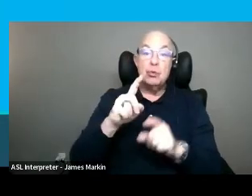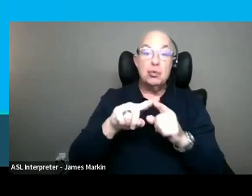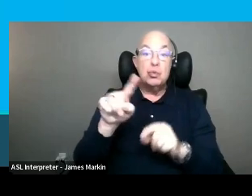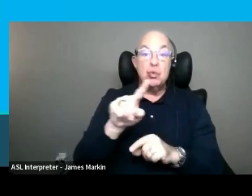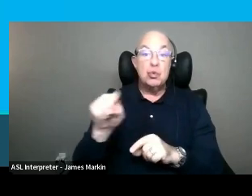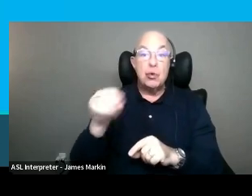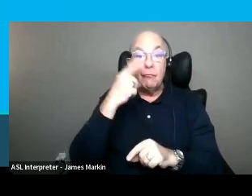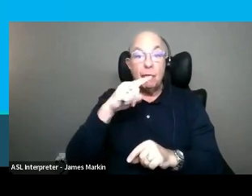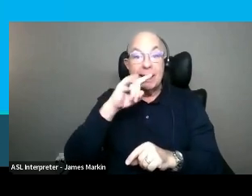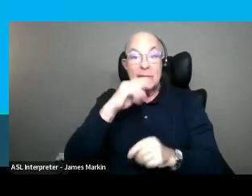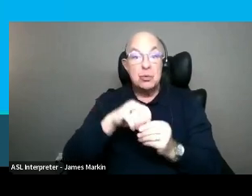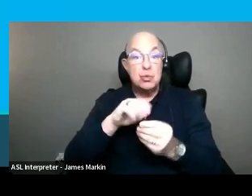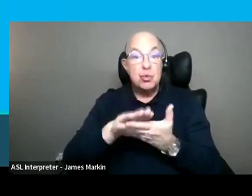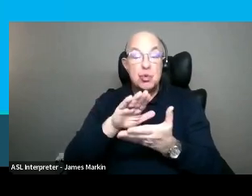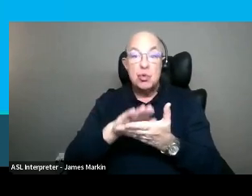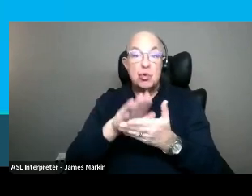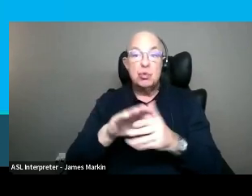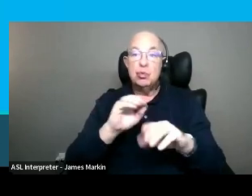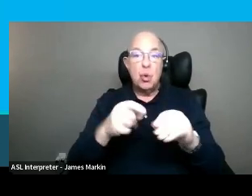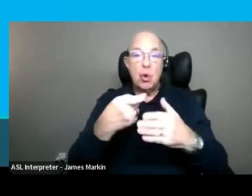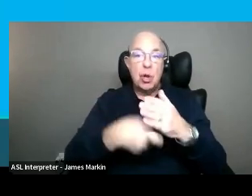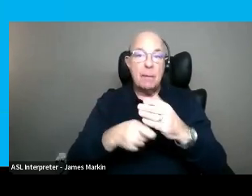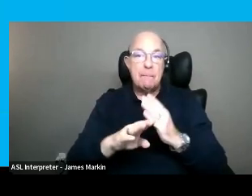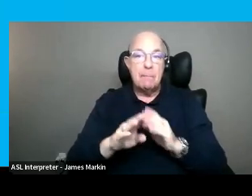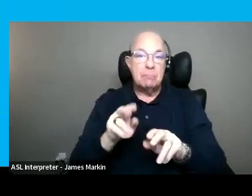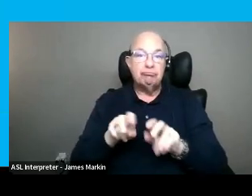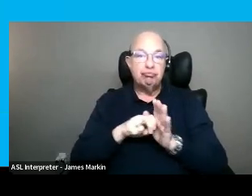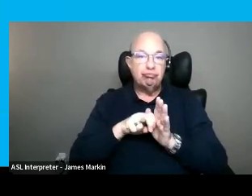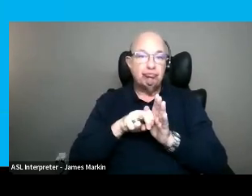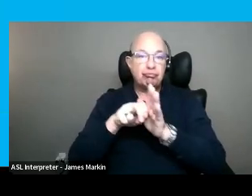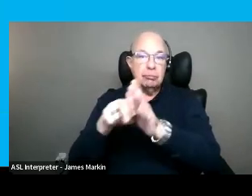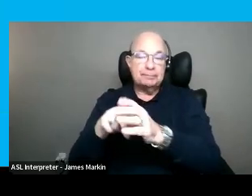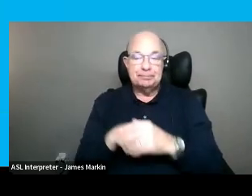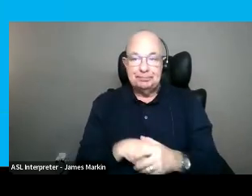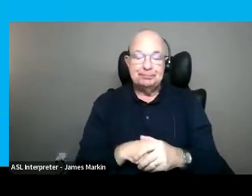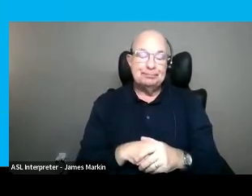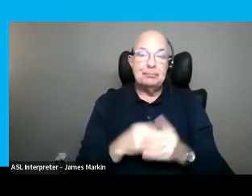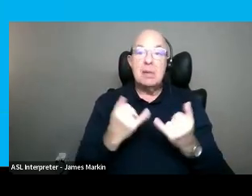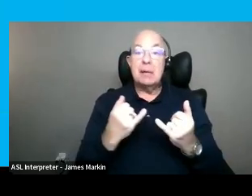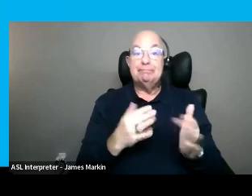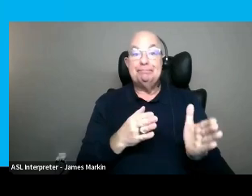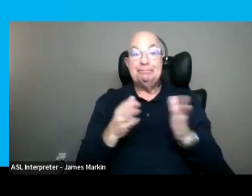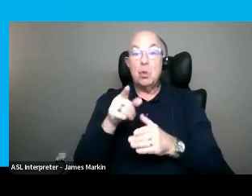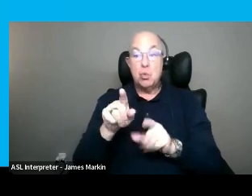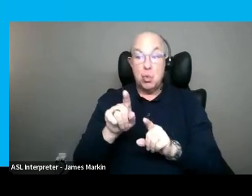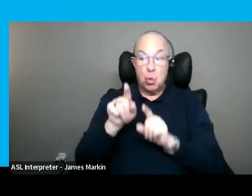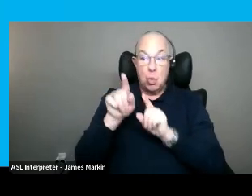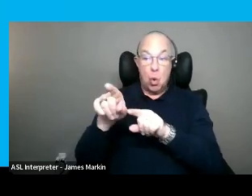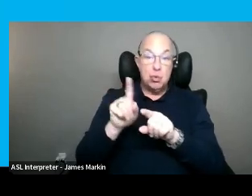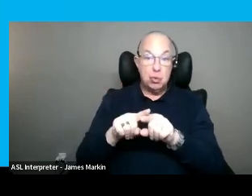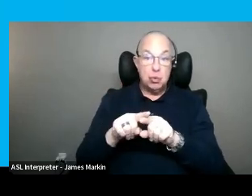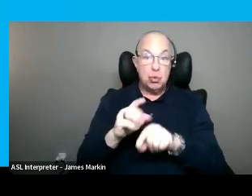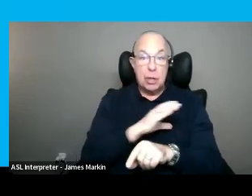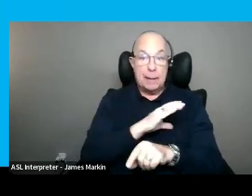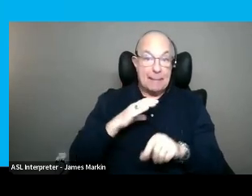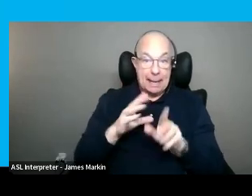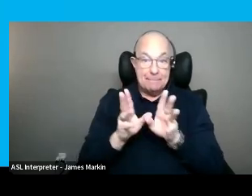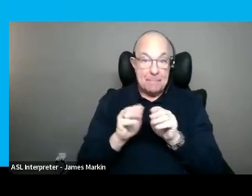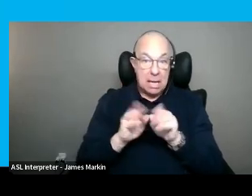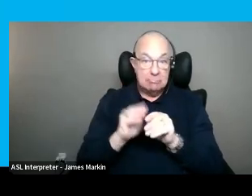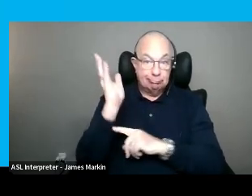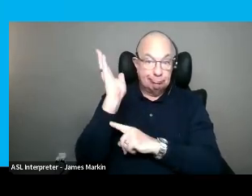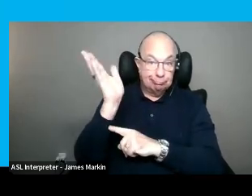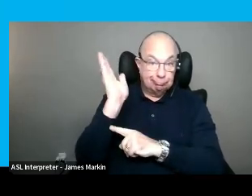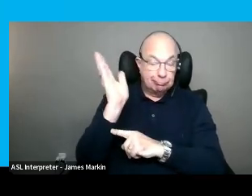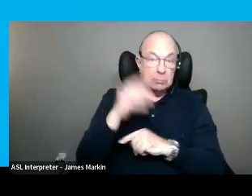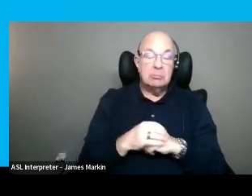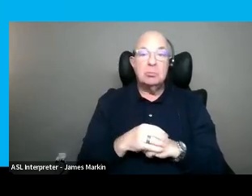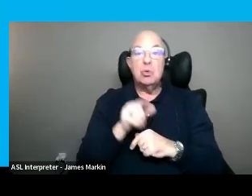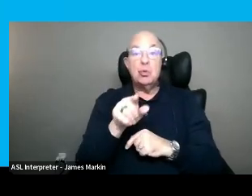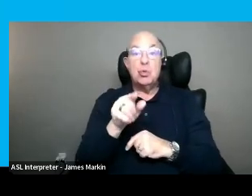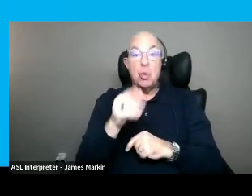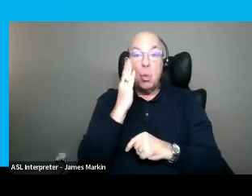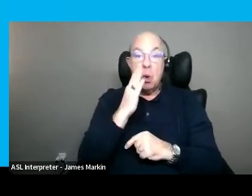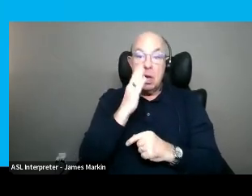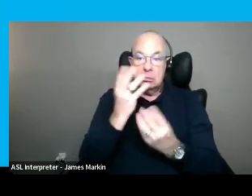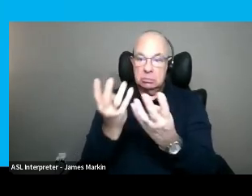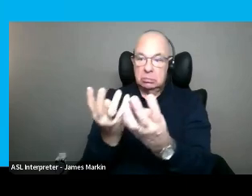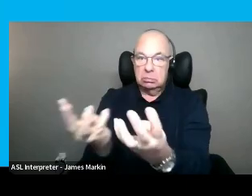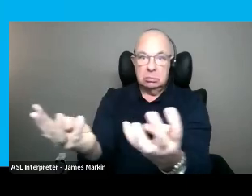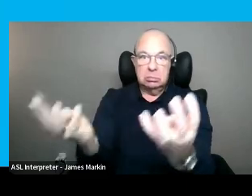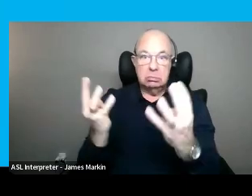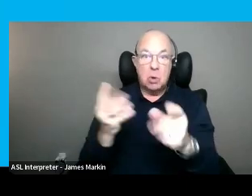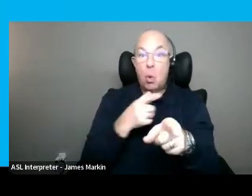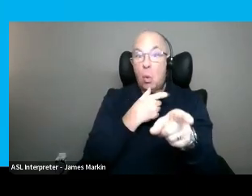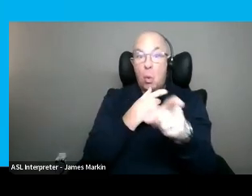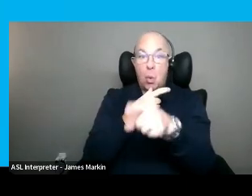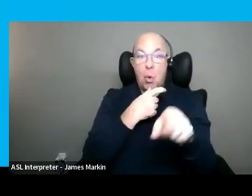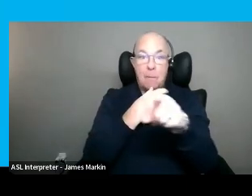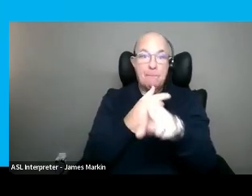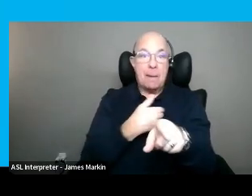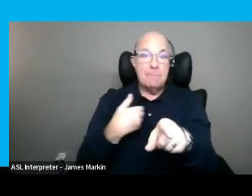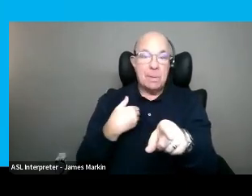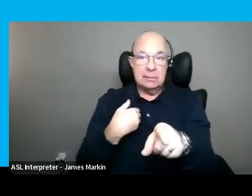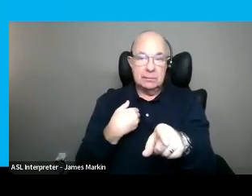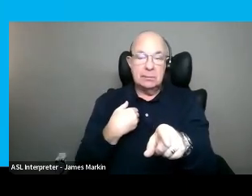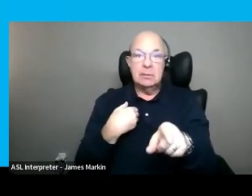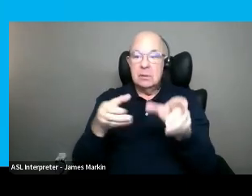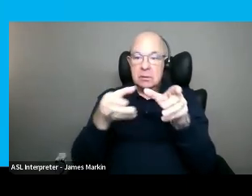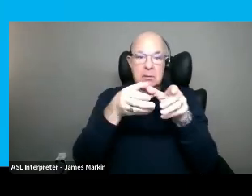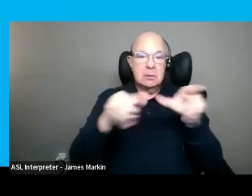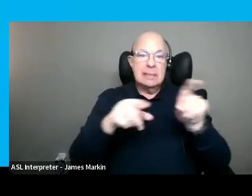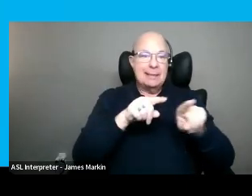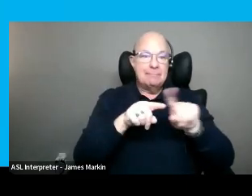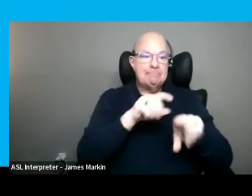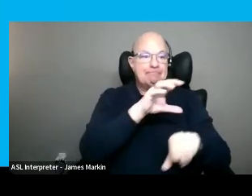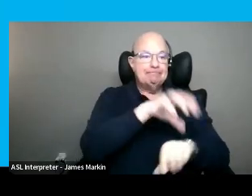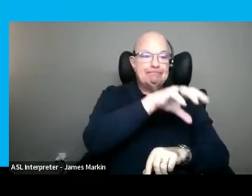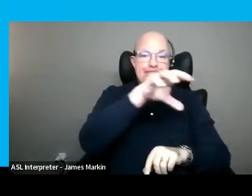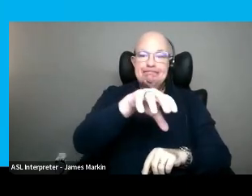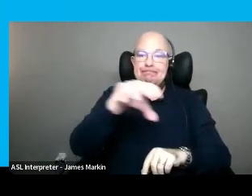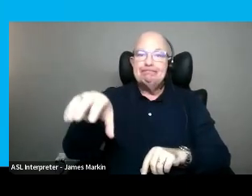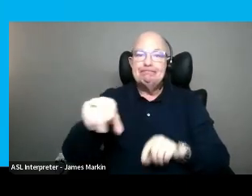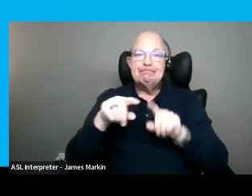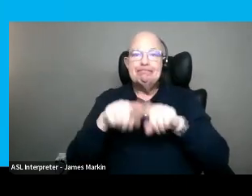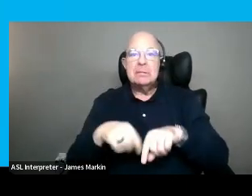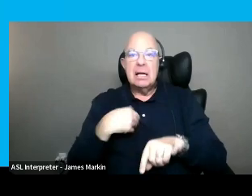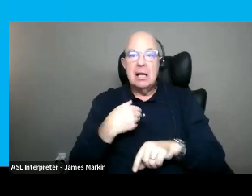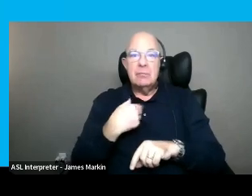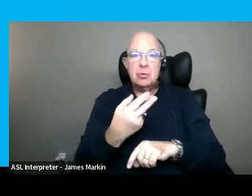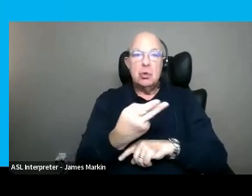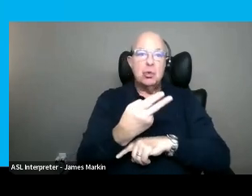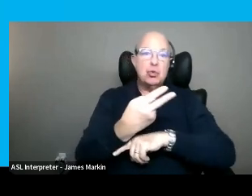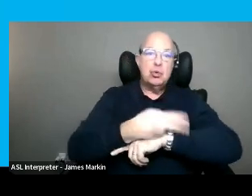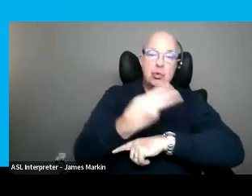Melissa Wong (she/her), SPT: So I'll just share, so when you go to Duke at a Budget Committee meeting, you will get to, present in front of some of these members of the Budget Committee, and they split up between the different areas, each… there's two days of deputations.